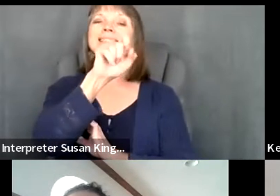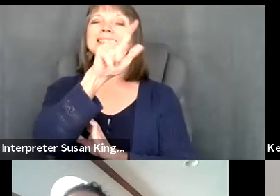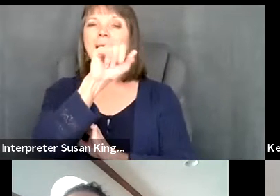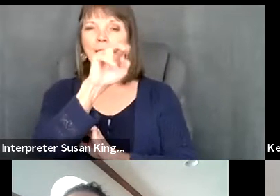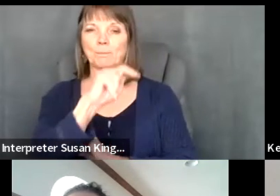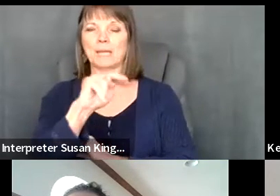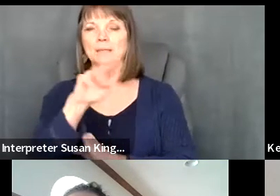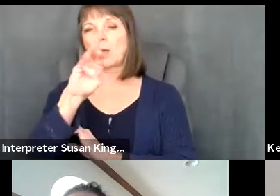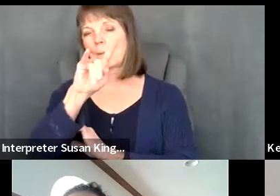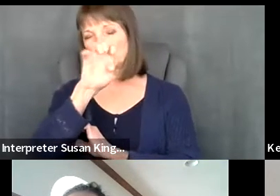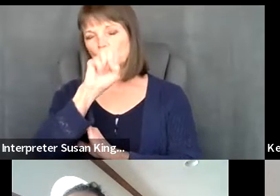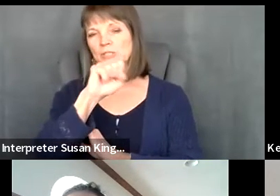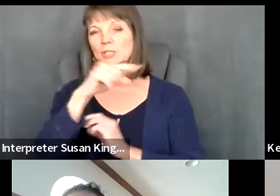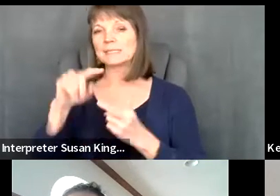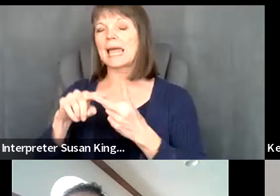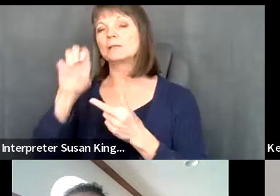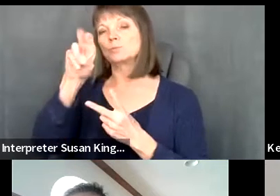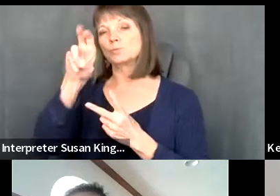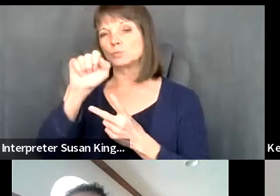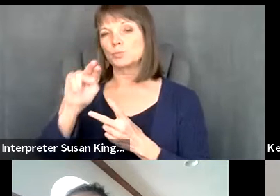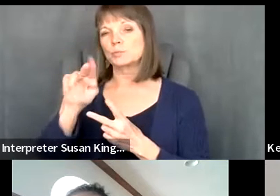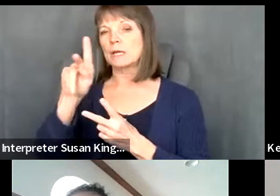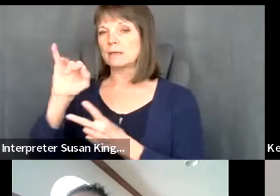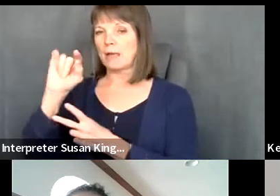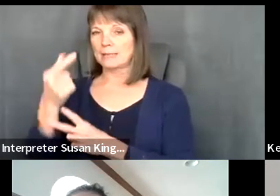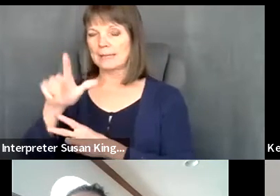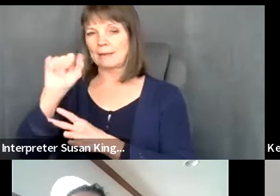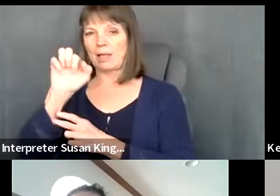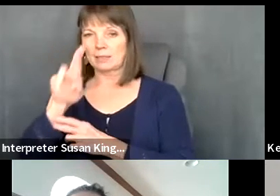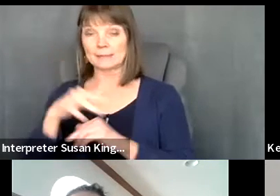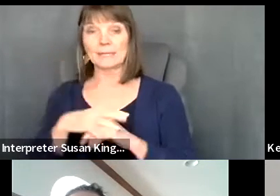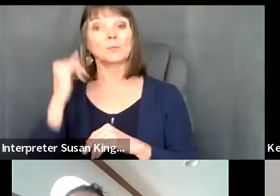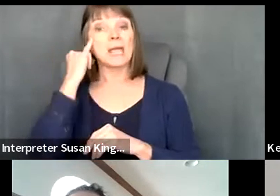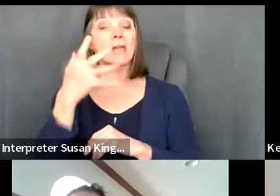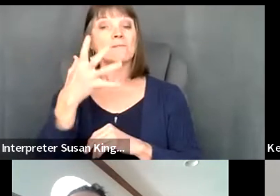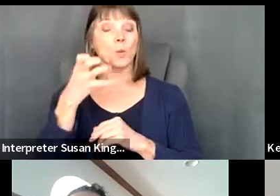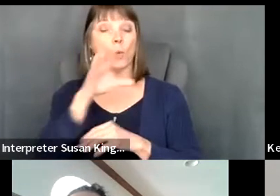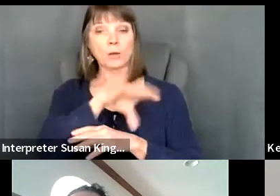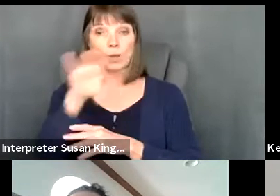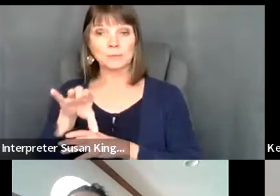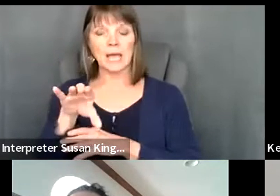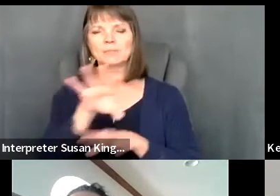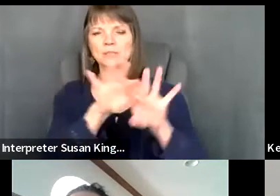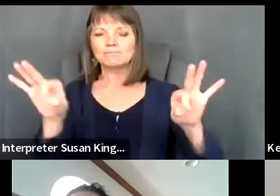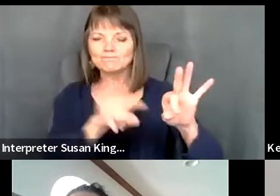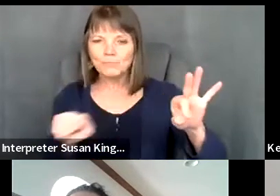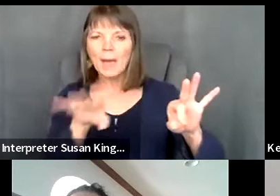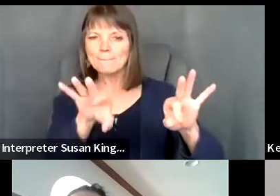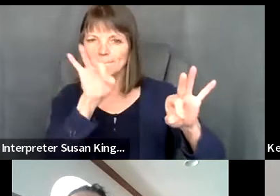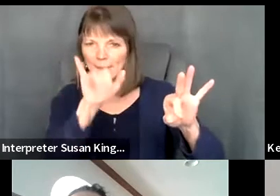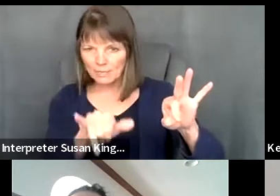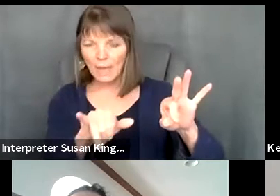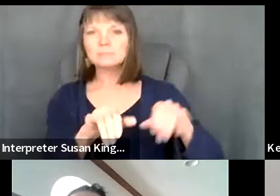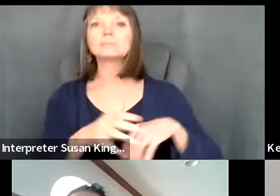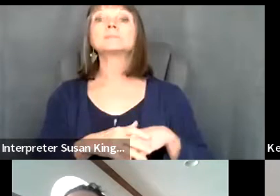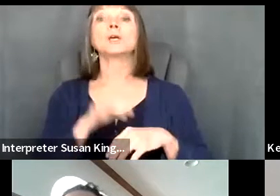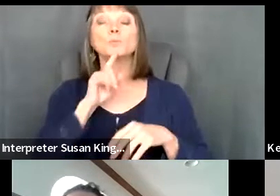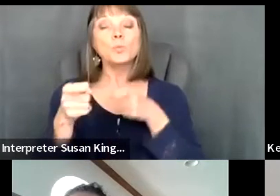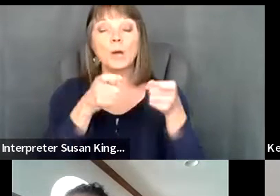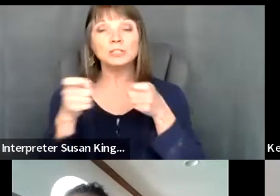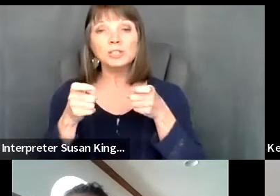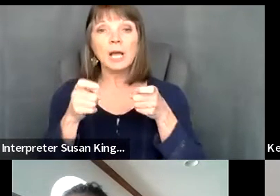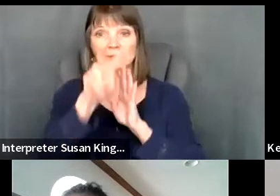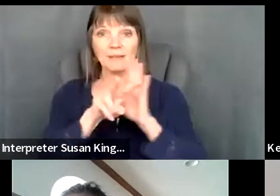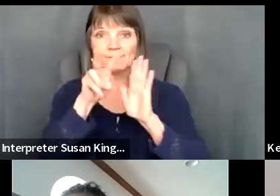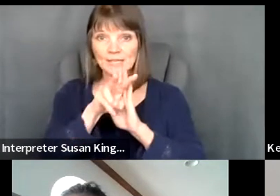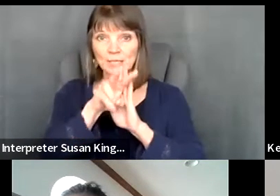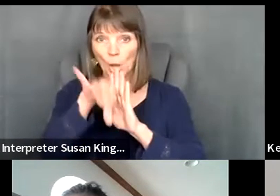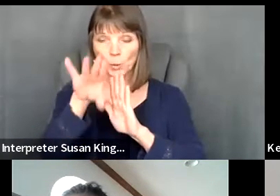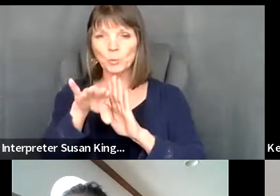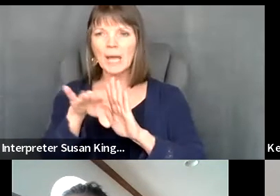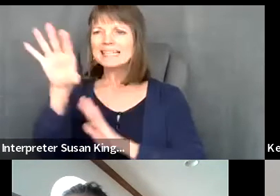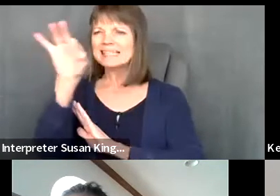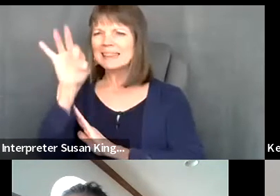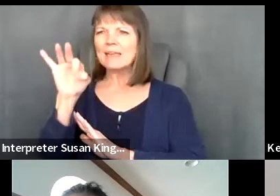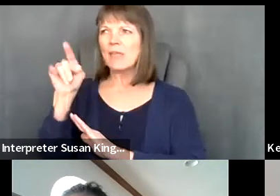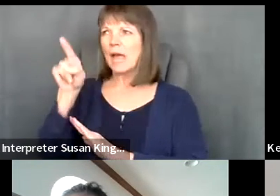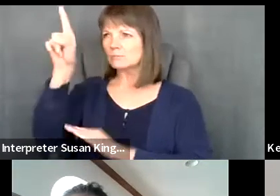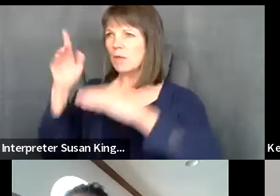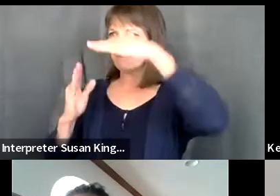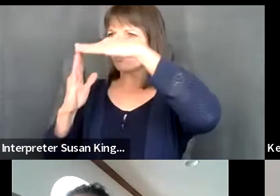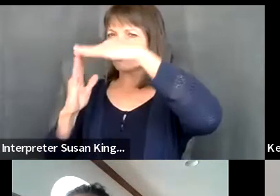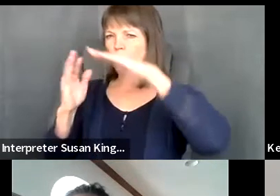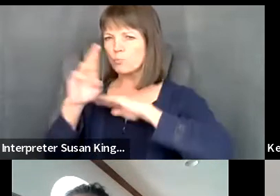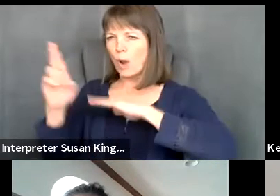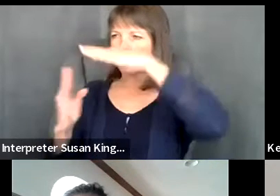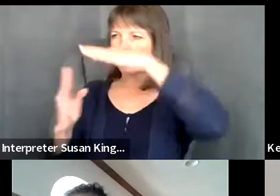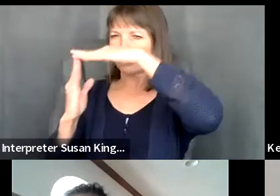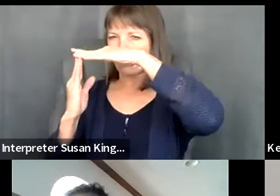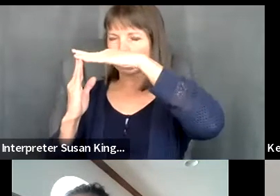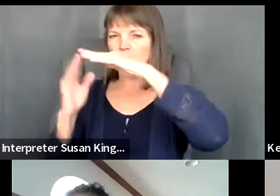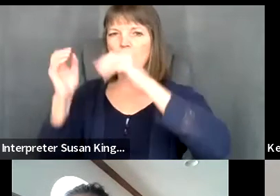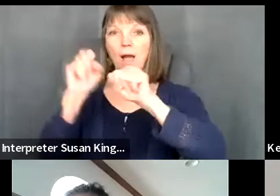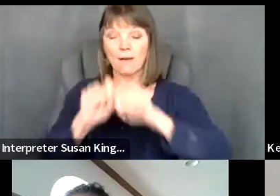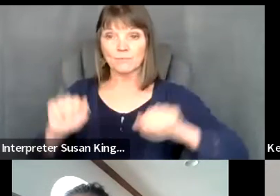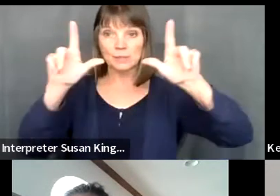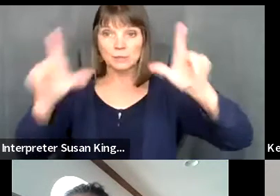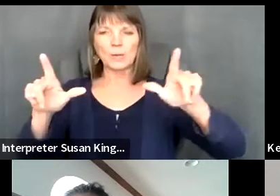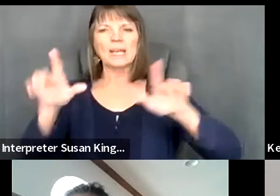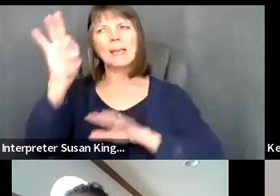Dina Reynolds: for closed captioning options. Select the closed caption feature located on your dashboard to adjust your video layout and screen view. Select the view feature located in the top right hand corner of your screen, and choose the one that works best for you.